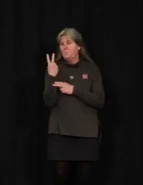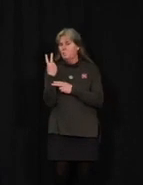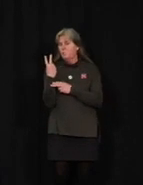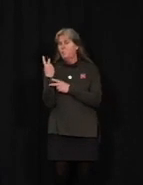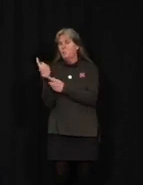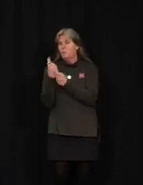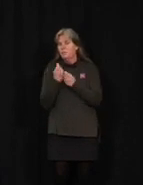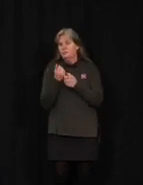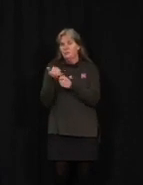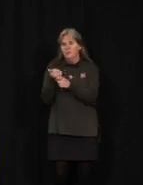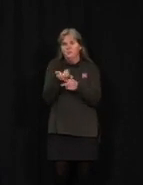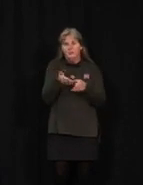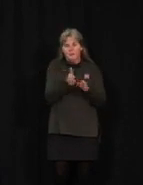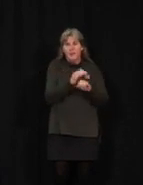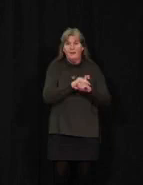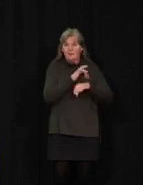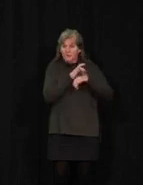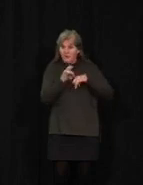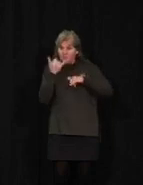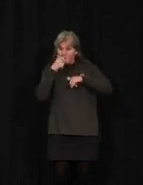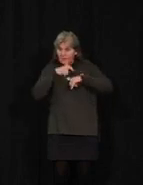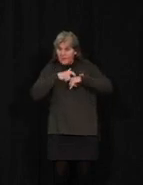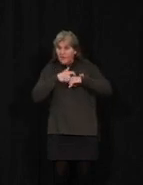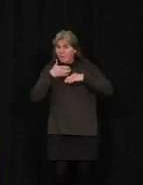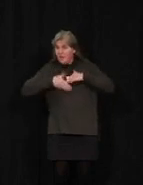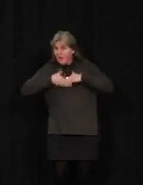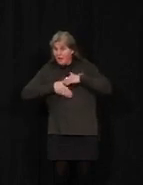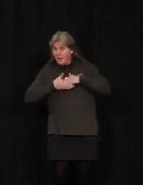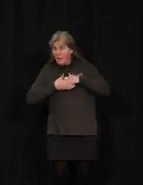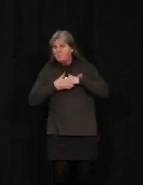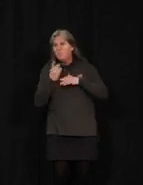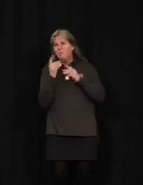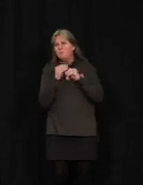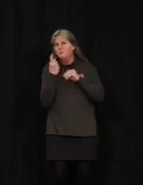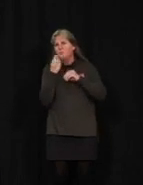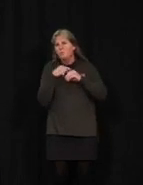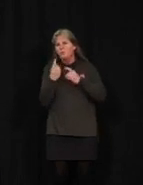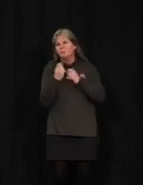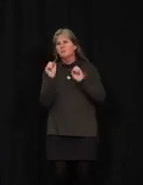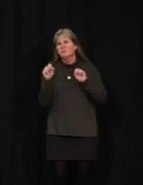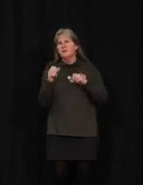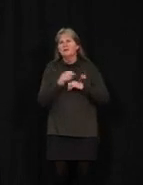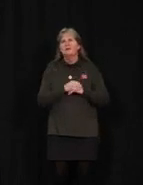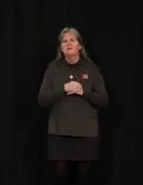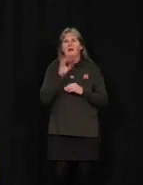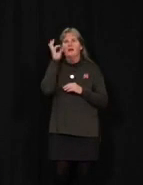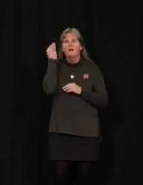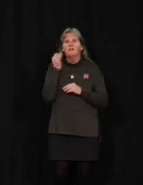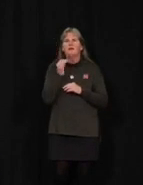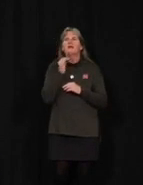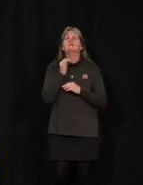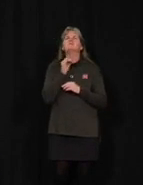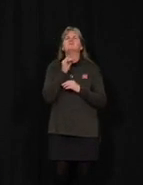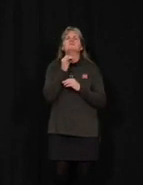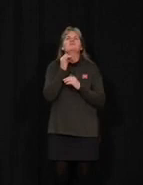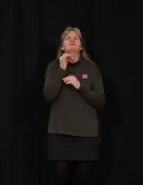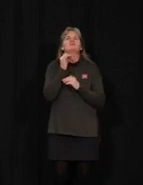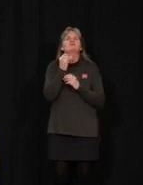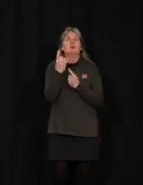If we have time at the end of te session we will entertain one or two more questions. French-speaking journalists are encouraged to ask the questions in French.